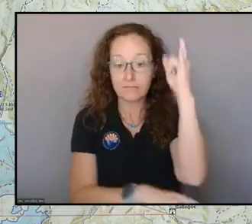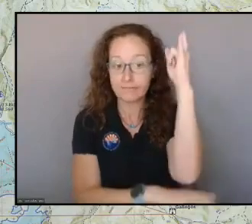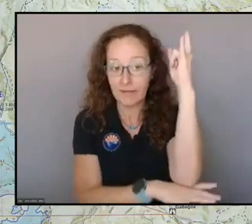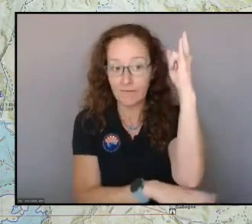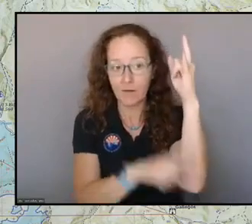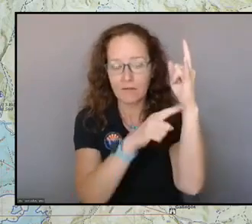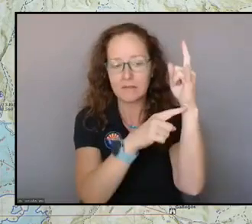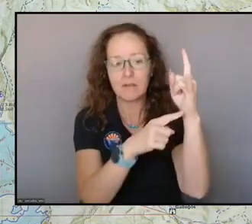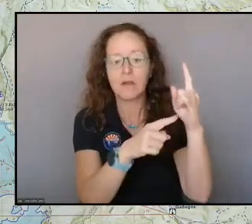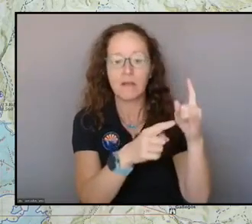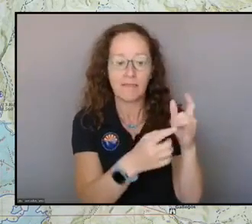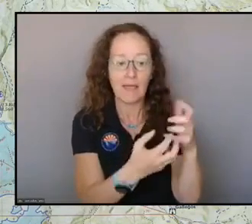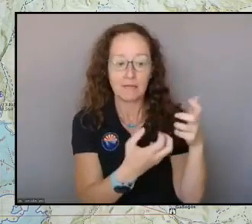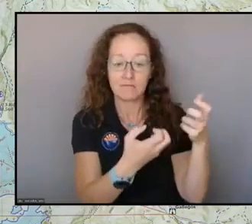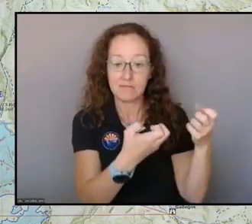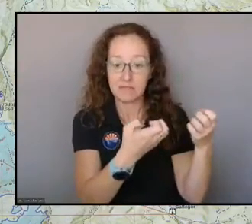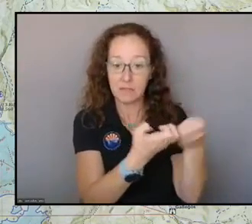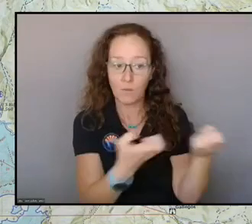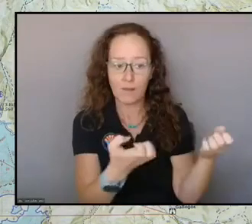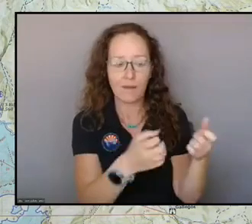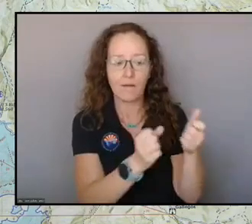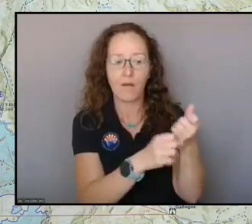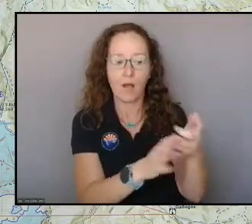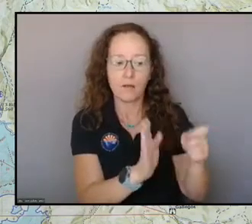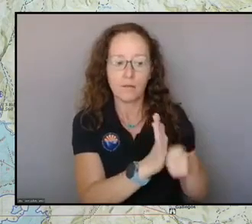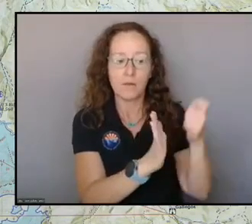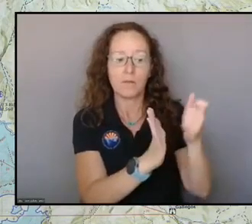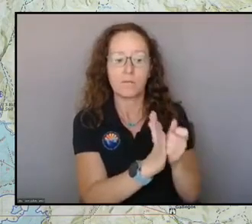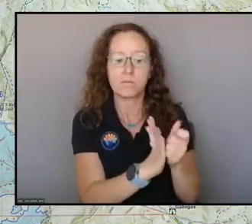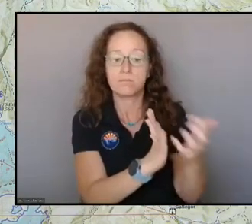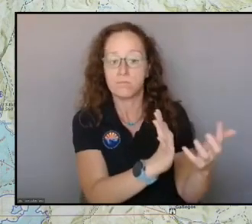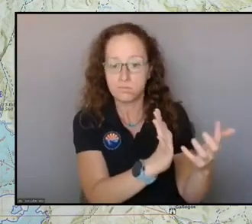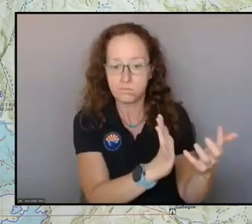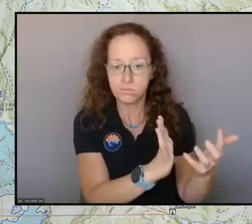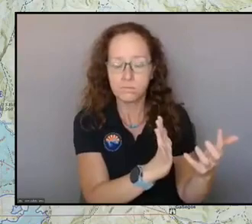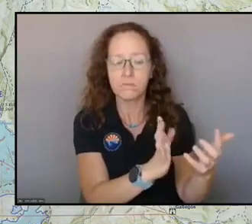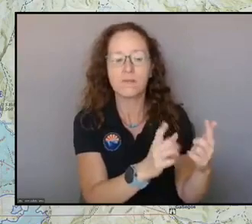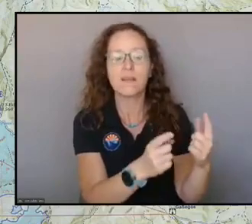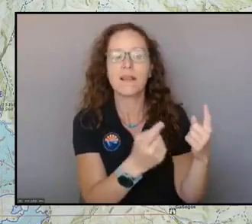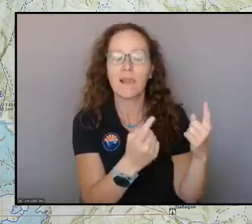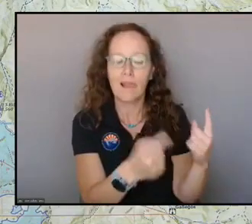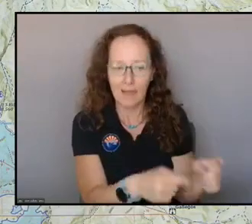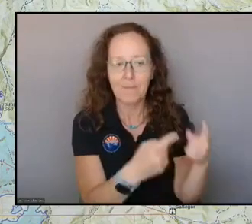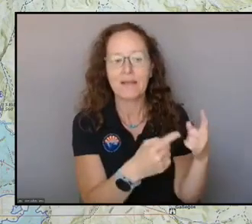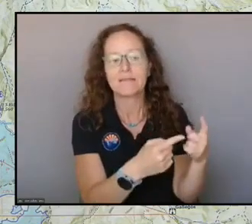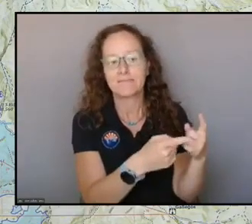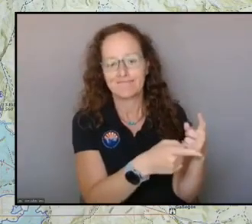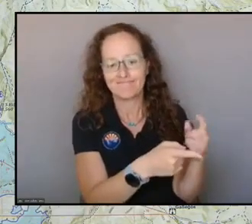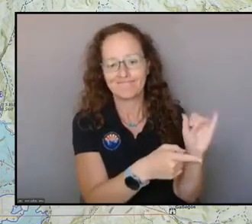THE FIRE WAS CONTAINED AT A QUARTER OF AN ACRE. ARMED WITH THAT NEW PIECE OF INFORMATION, OUR PREVIOUS